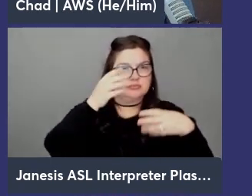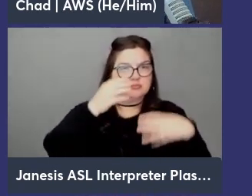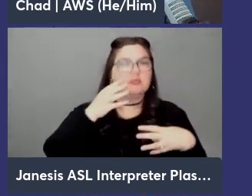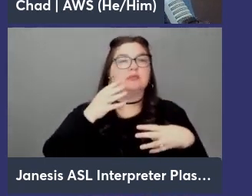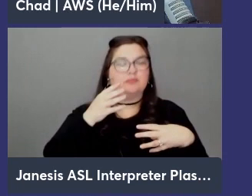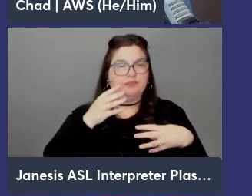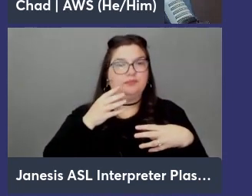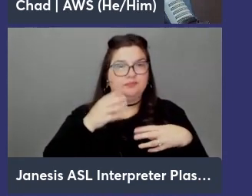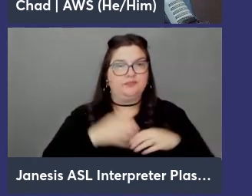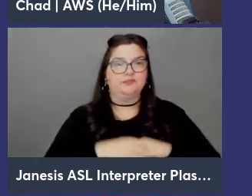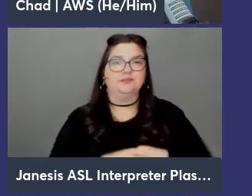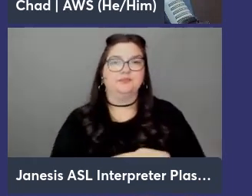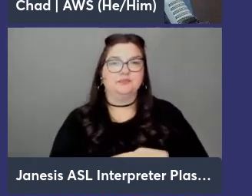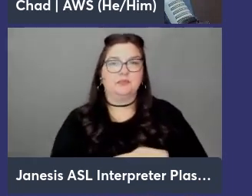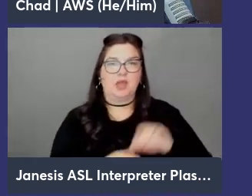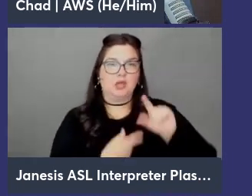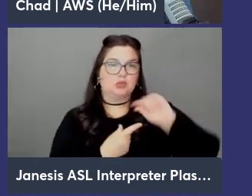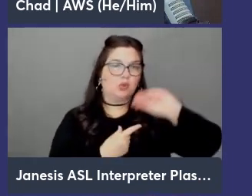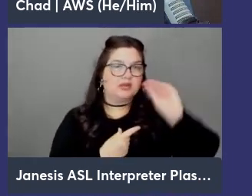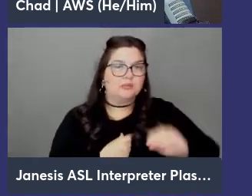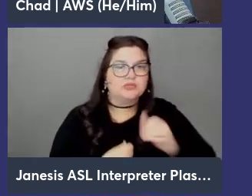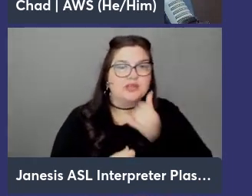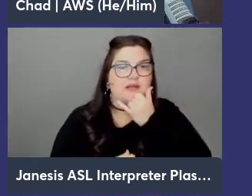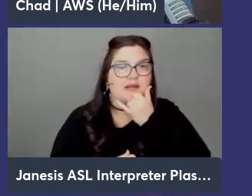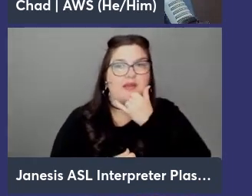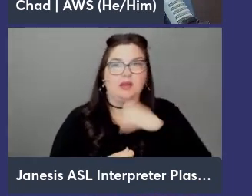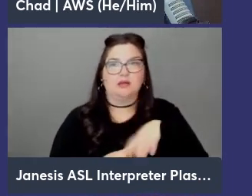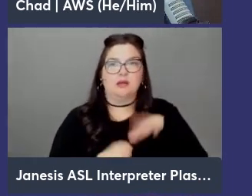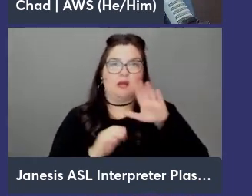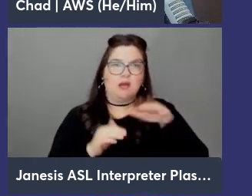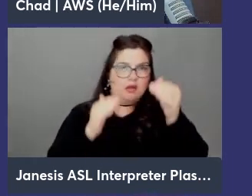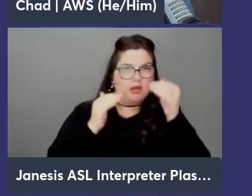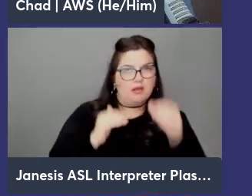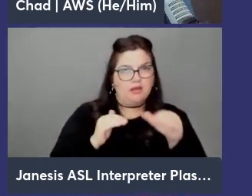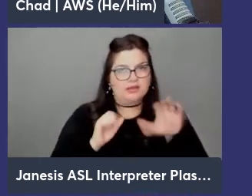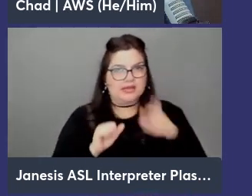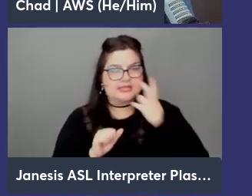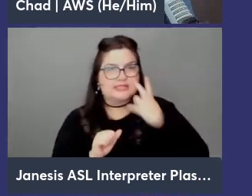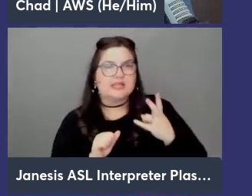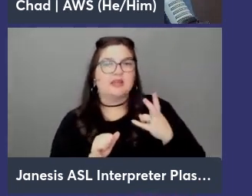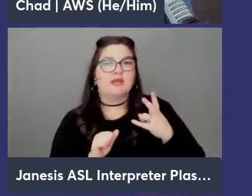you have 20% errors to, "Hey, here are your fail invocation."